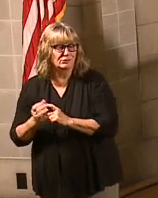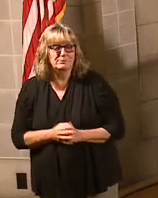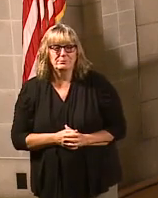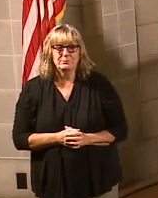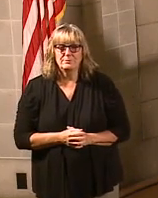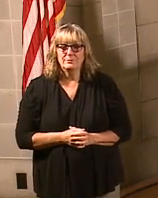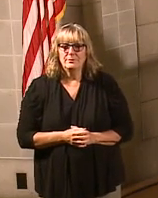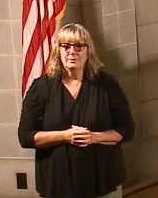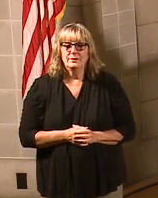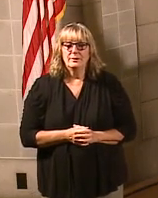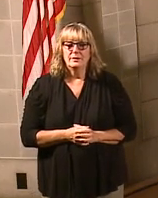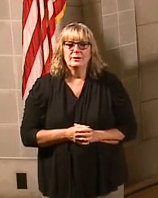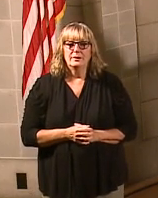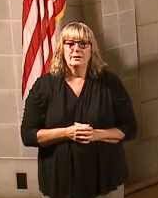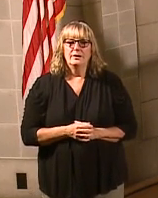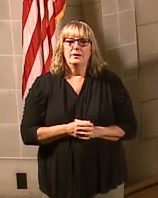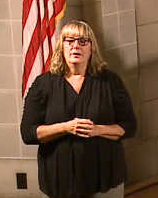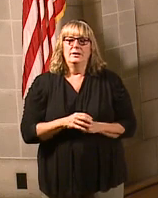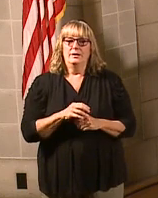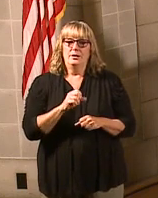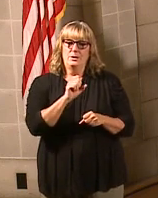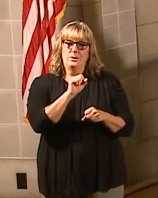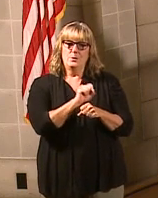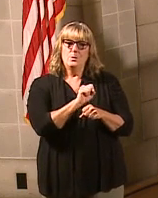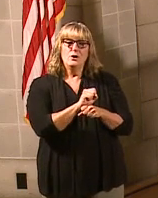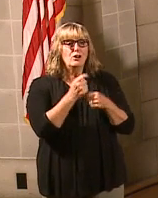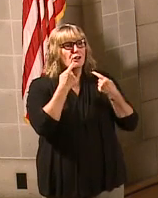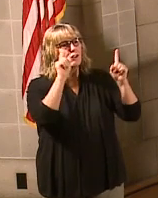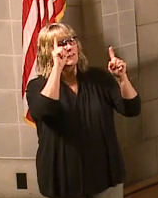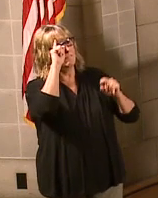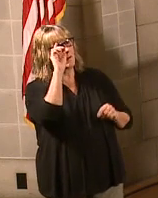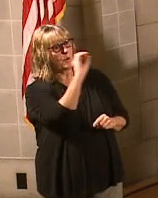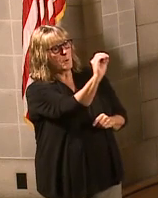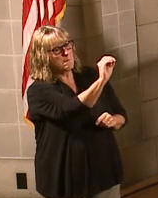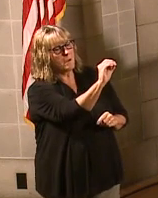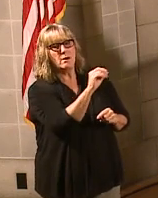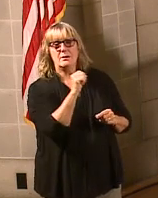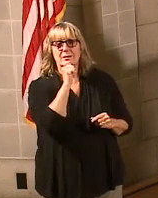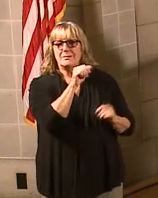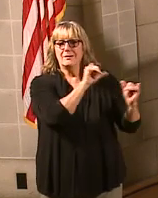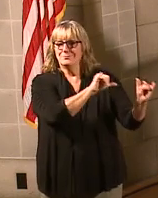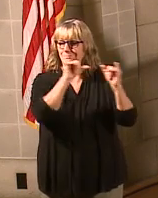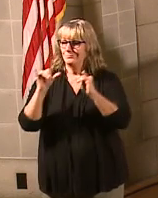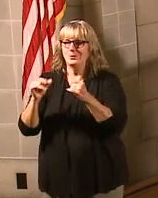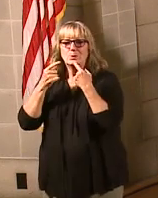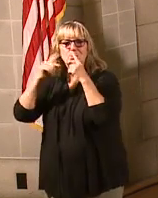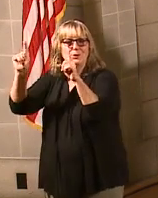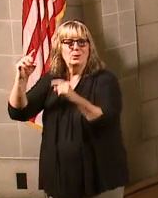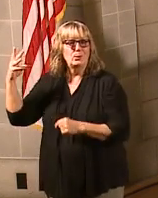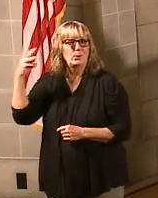OF LIFE. THERE ARE MANY DIFFERENT GEOGRAPHIES, POPULATION